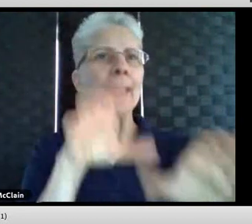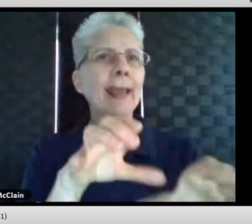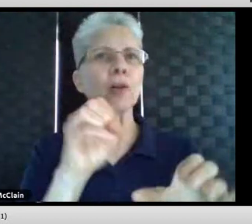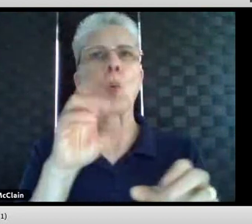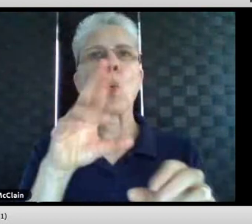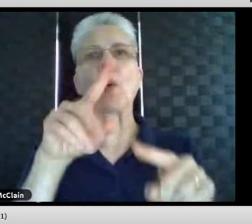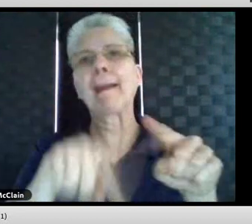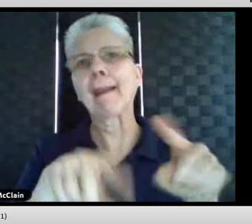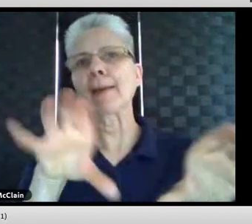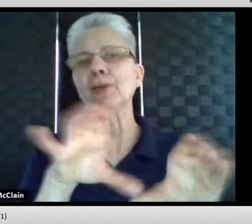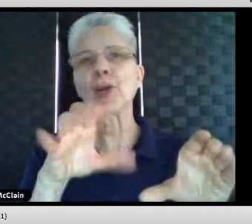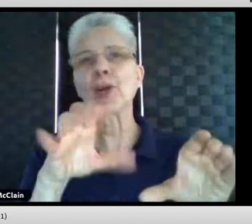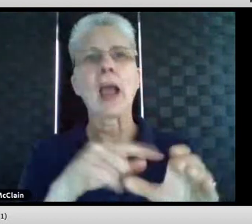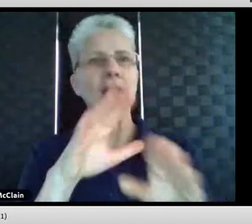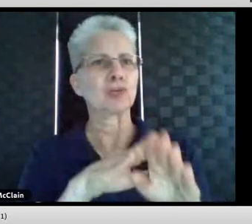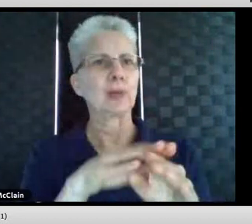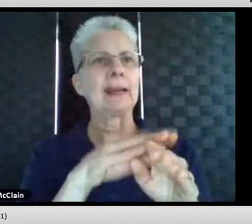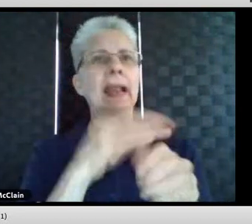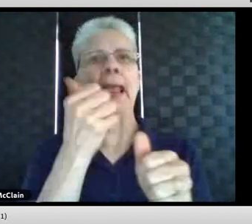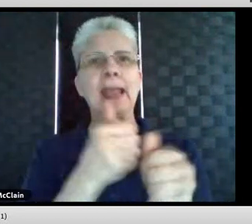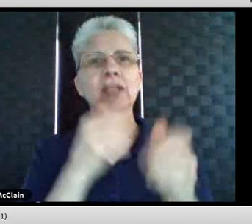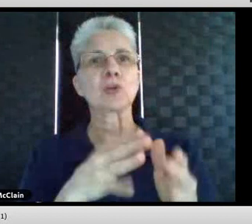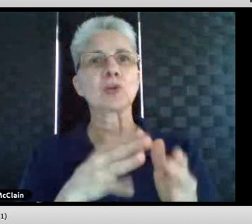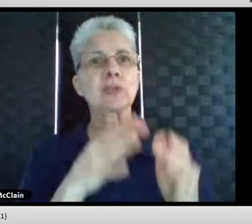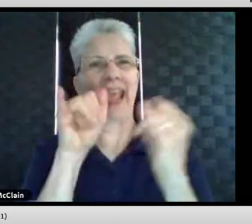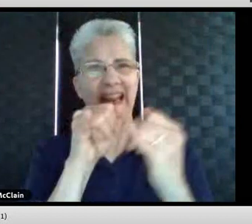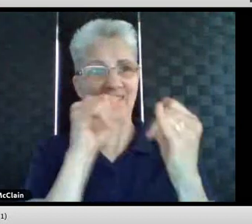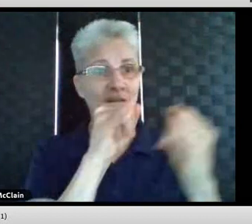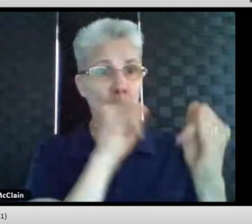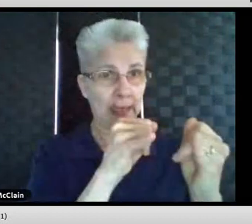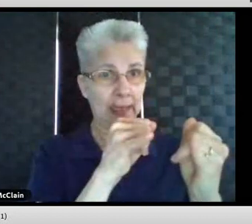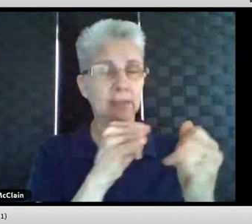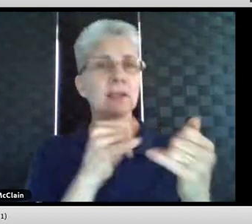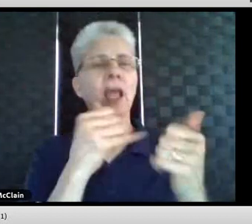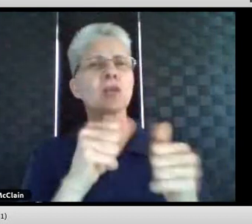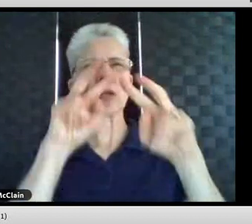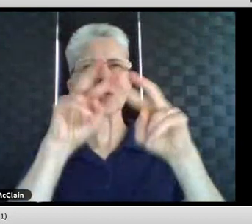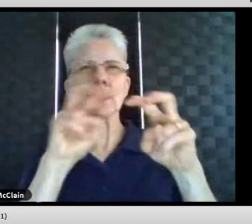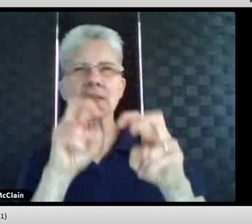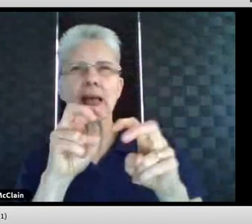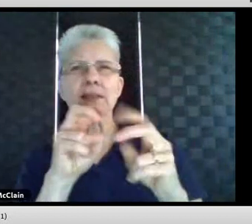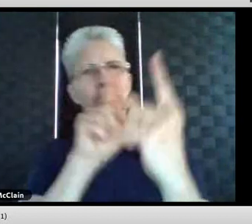and just treat every person as an individual and just try to assess in person or digitally